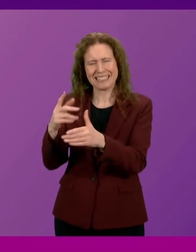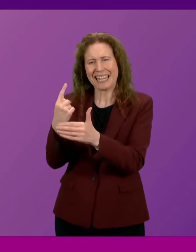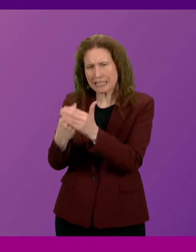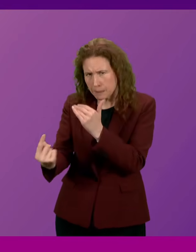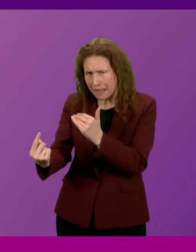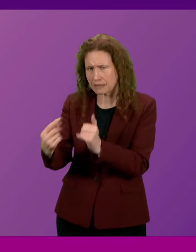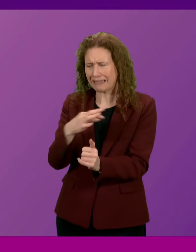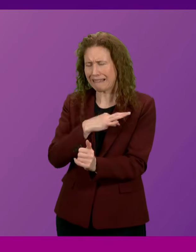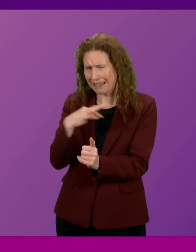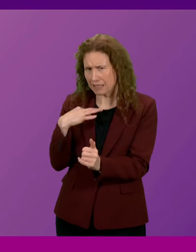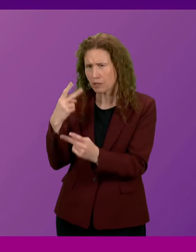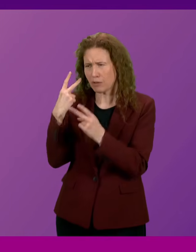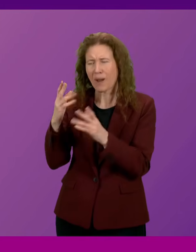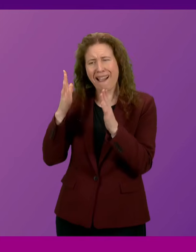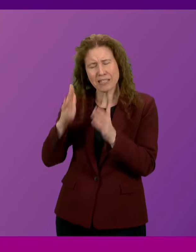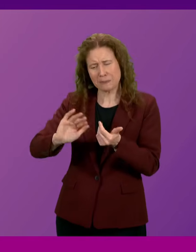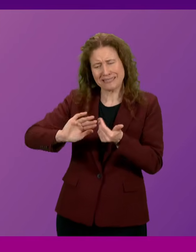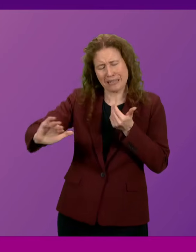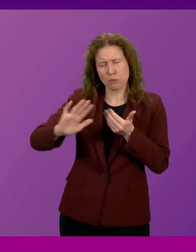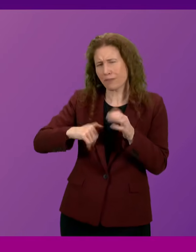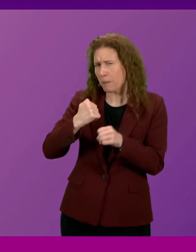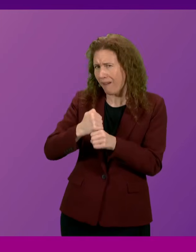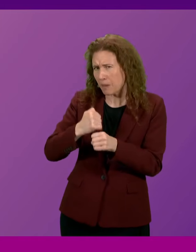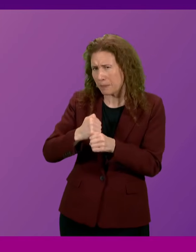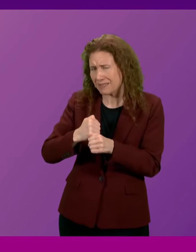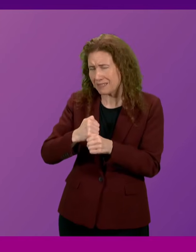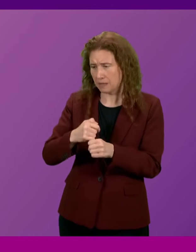review, so it has to be independent of the Government in order to command the confidence